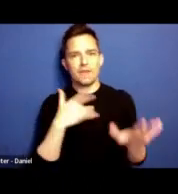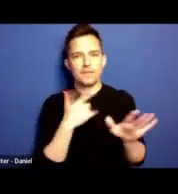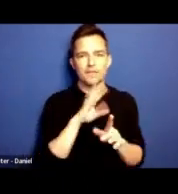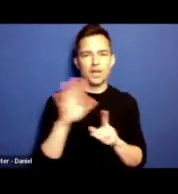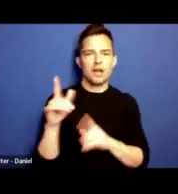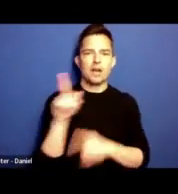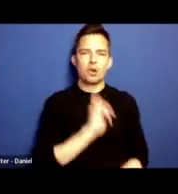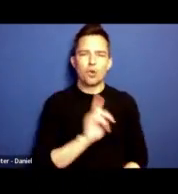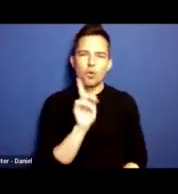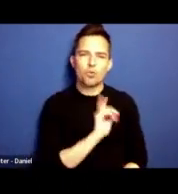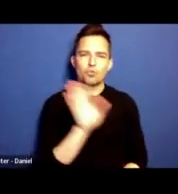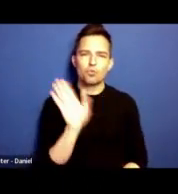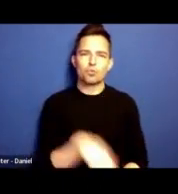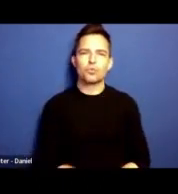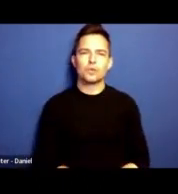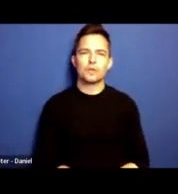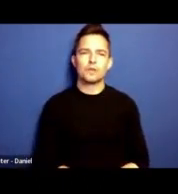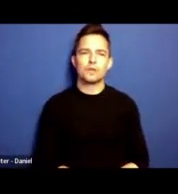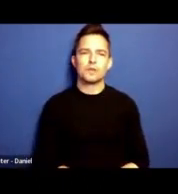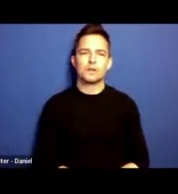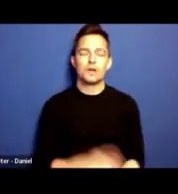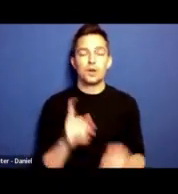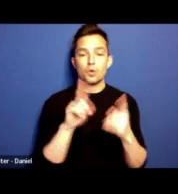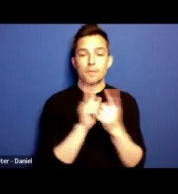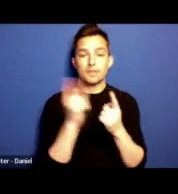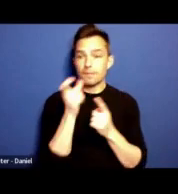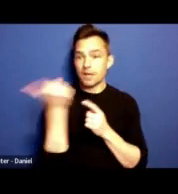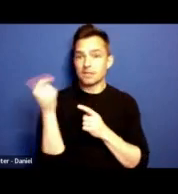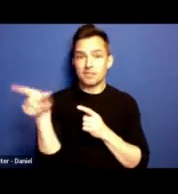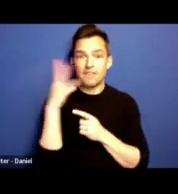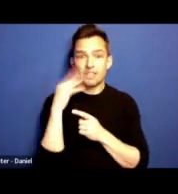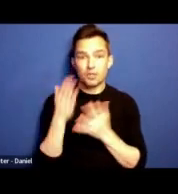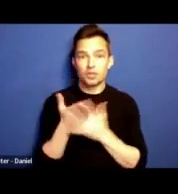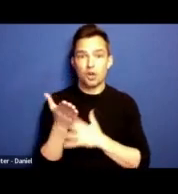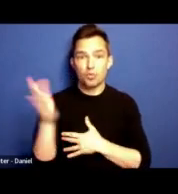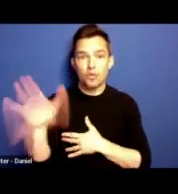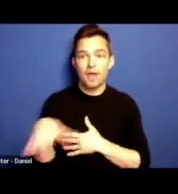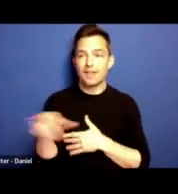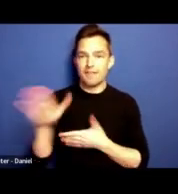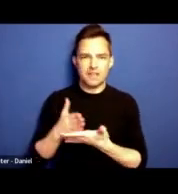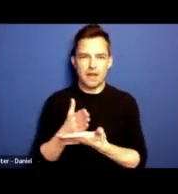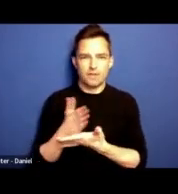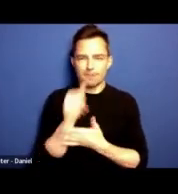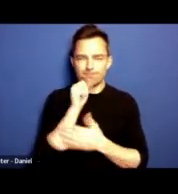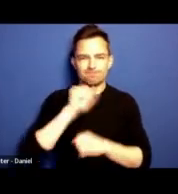And when you've when you meet somebody who's also been through it, who has navigated the terrain or brain injury, hence